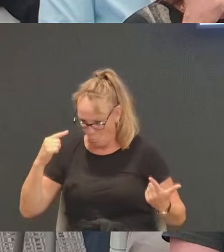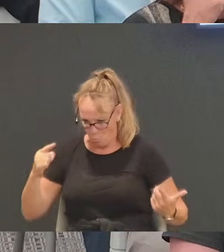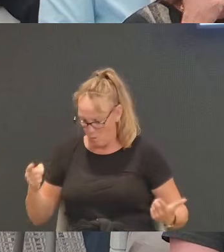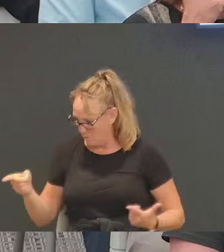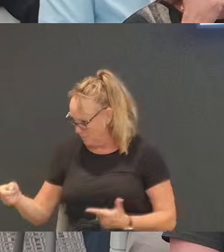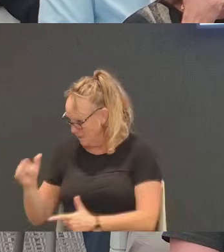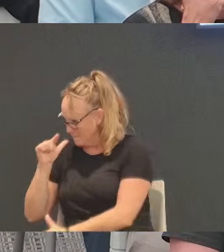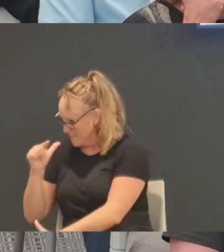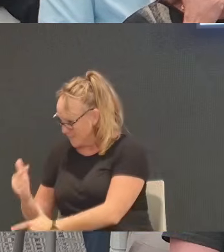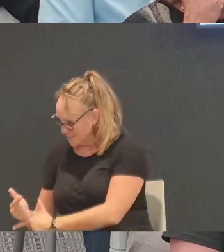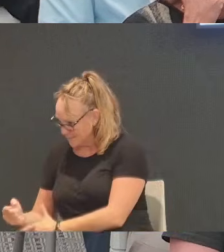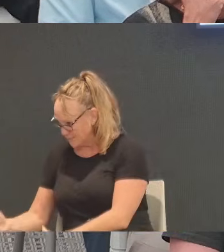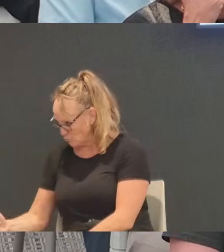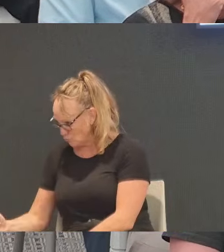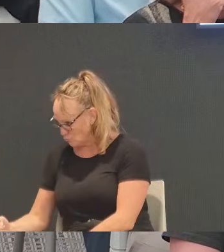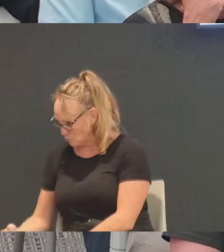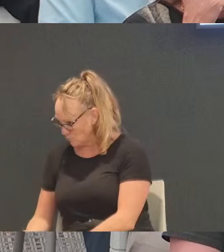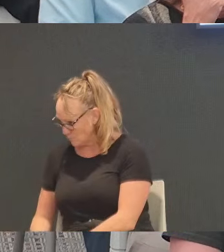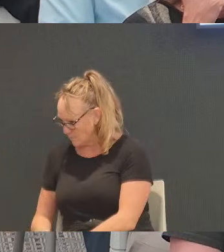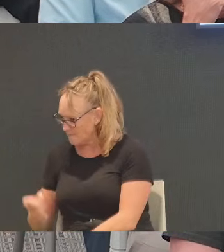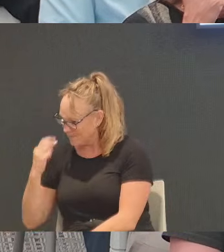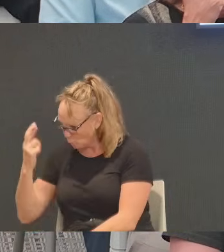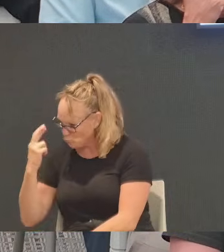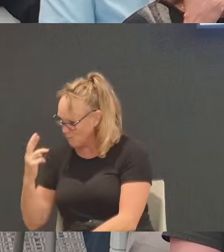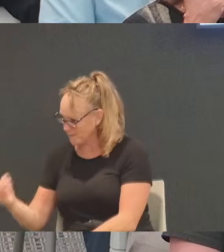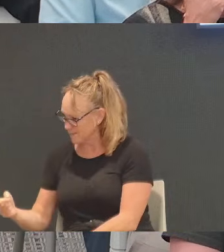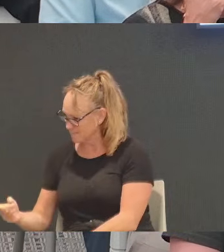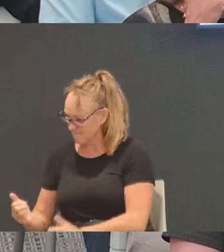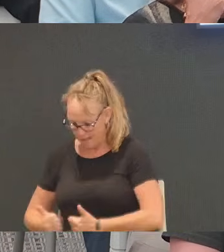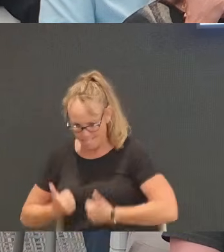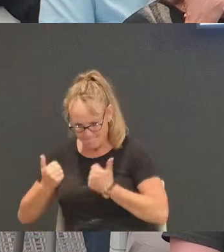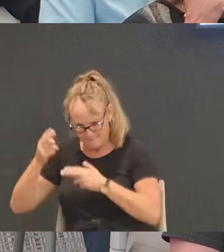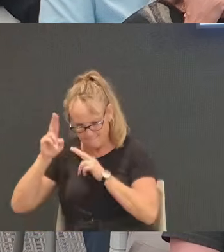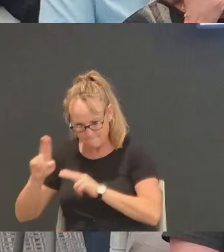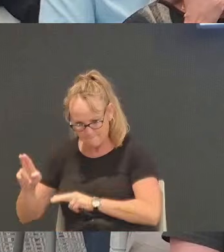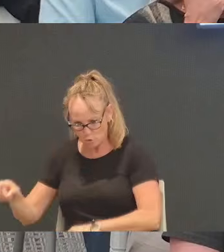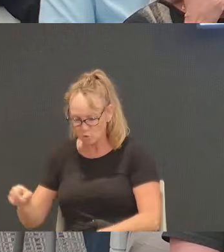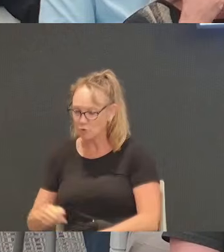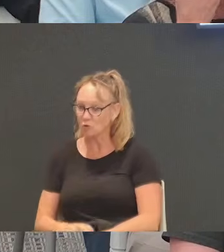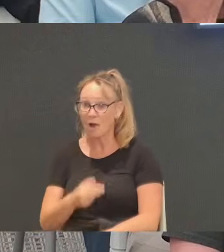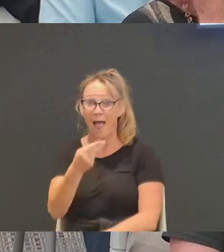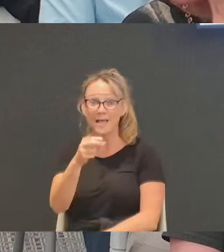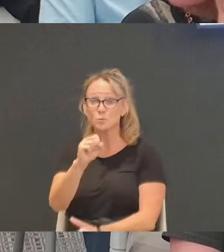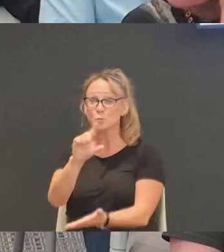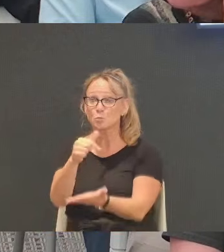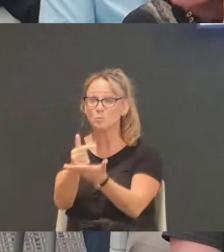to live in her sister's honor and she has. She graduated high school and continues to do well in